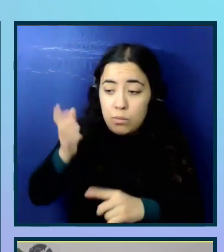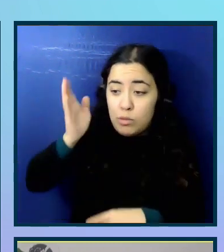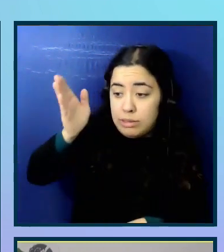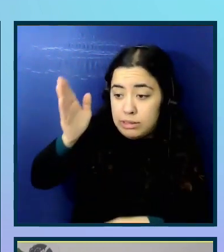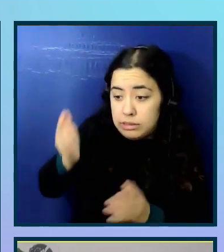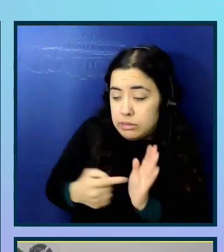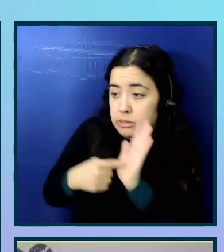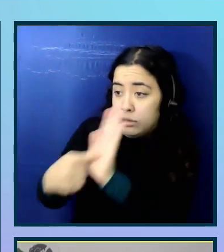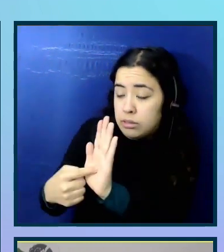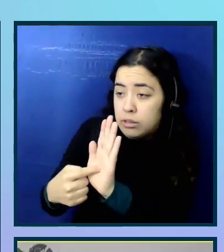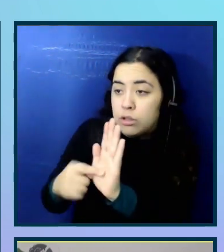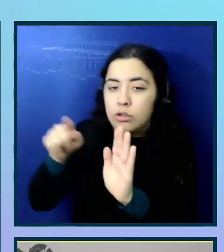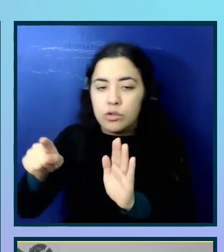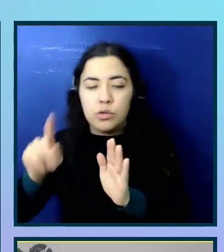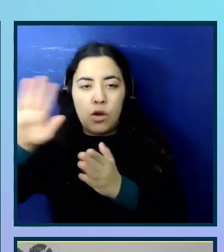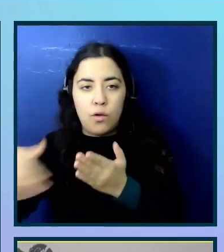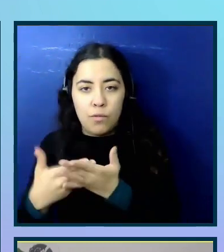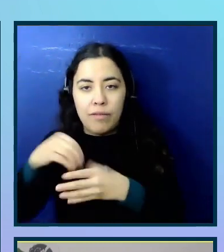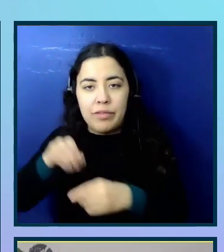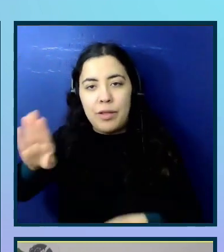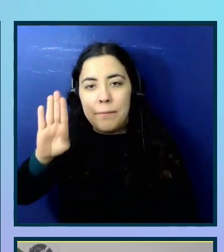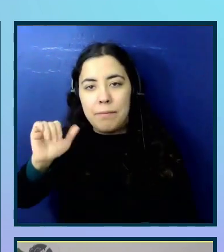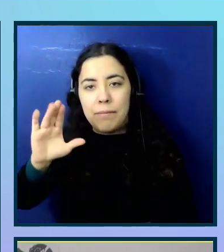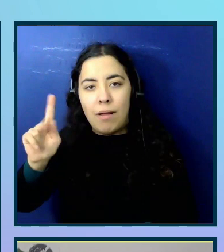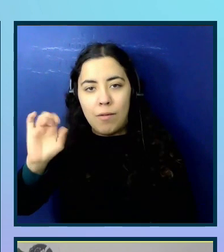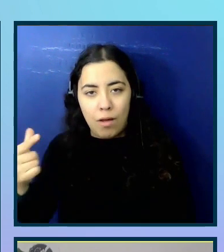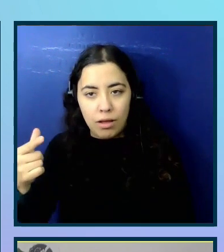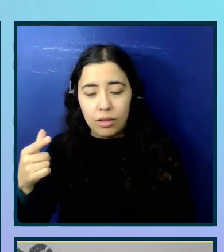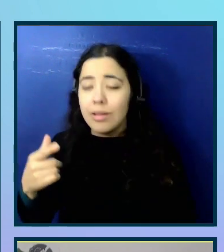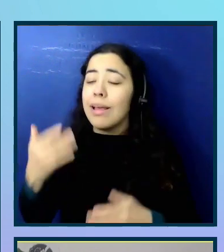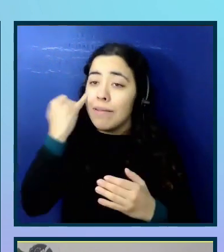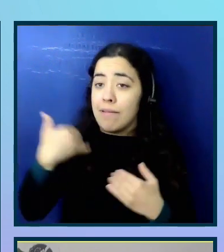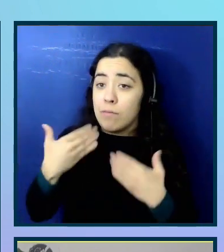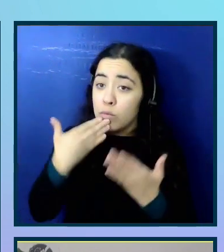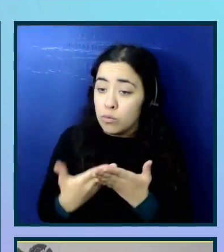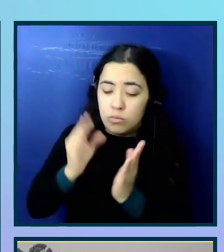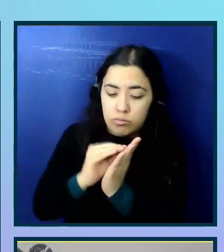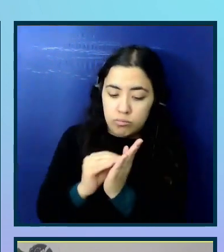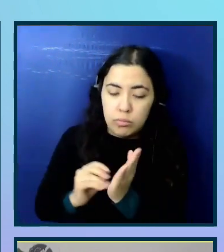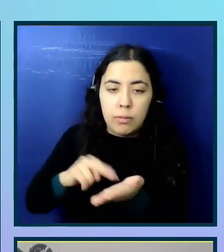in their backlog and having a good documentation is able, lets us kind of reset this conversation.